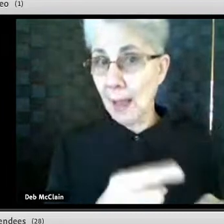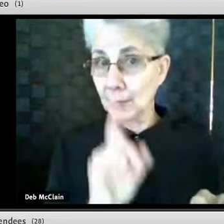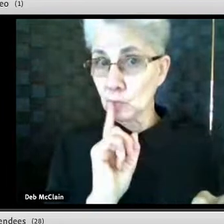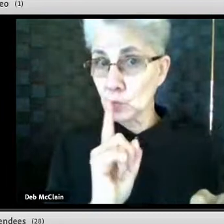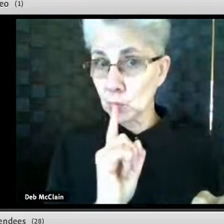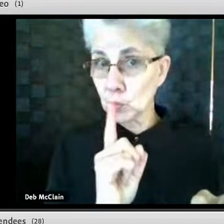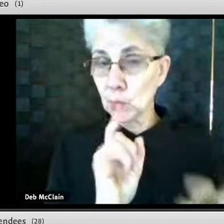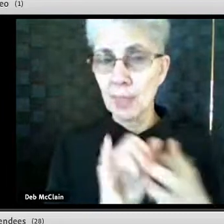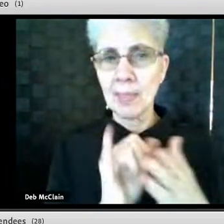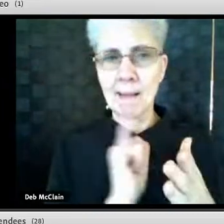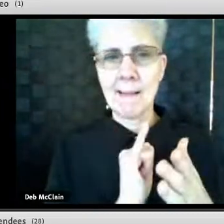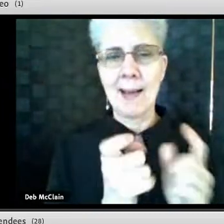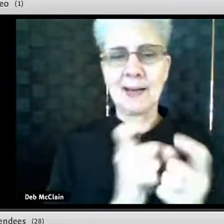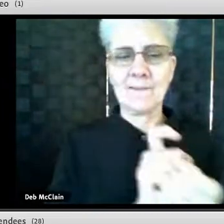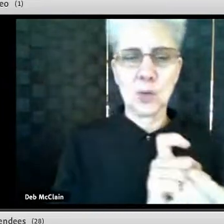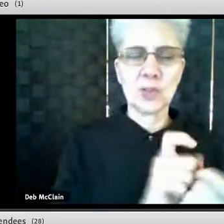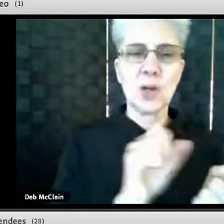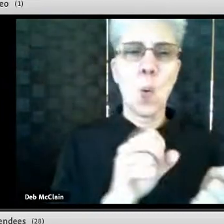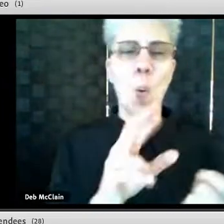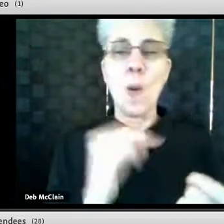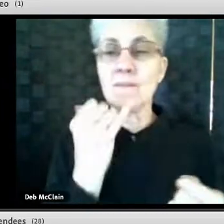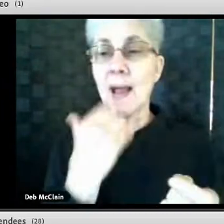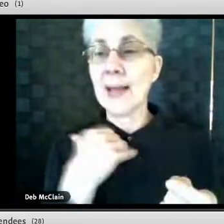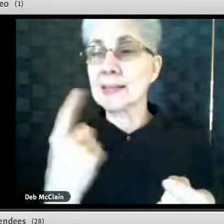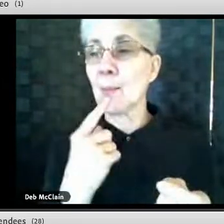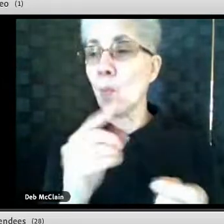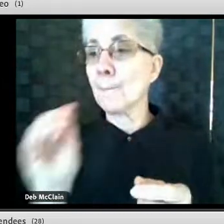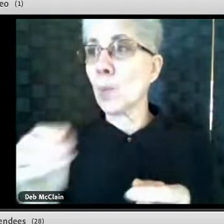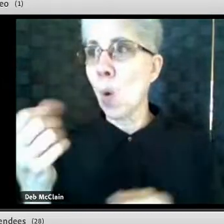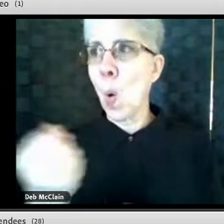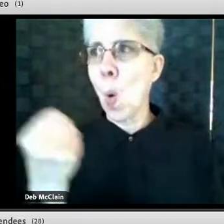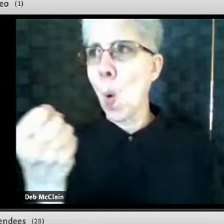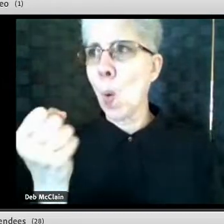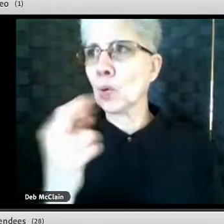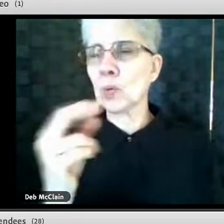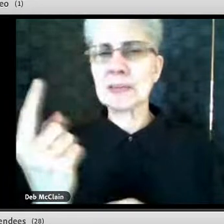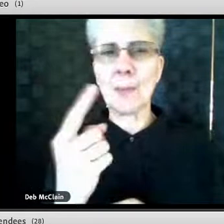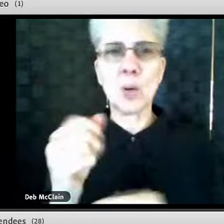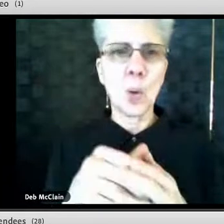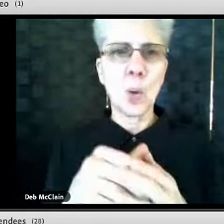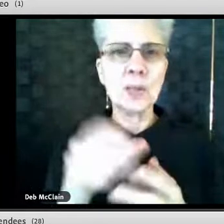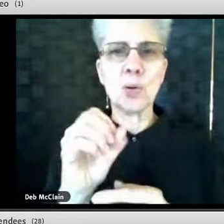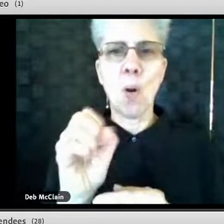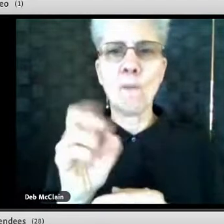it will tell me if that actually happened, that I had a conversion, or, if I had someone place a hold or I